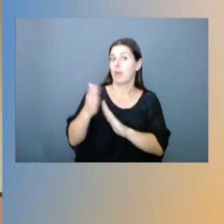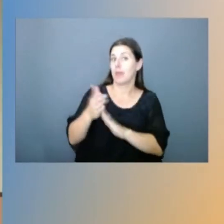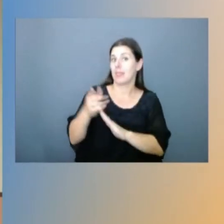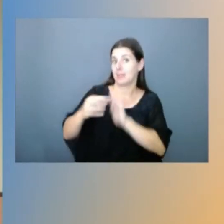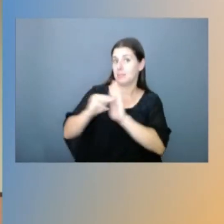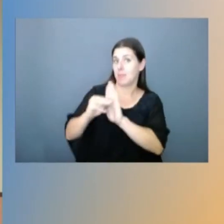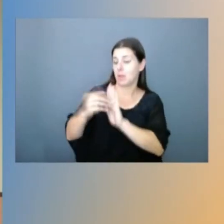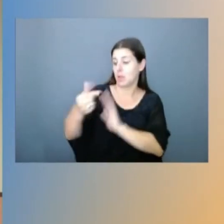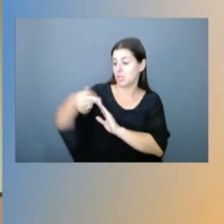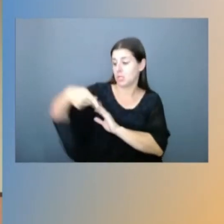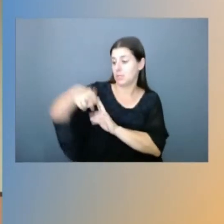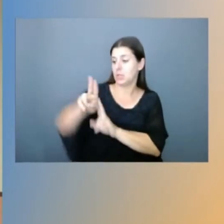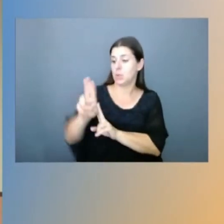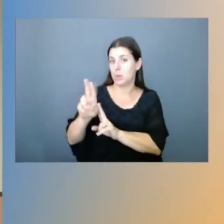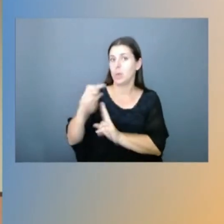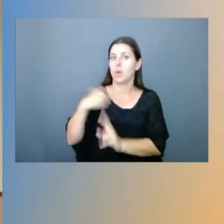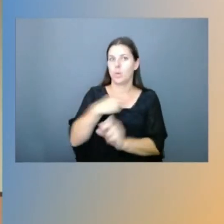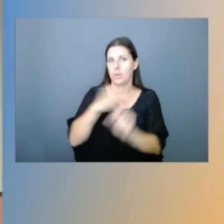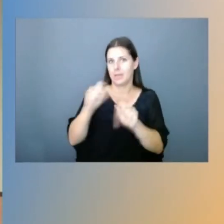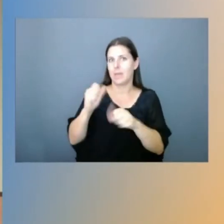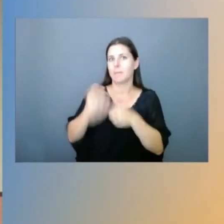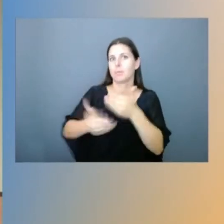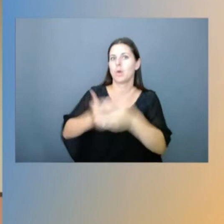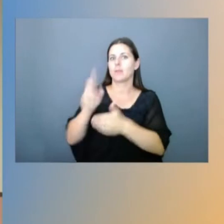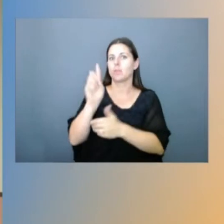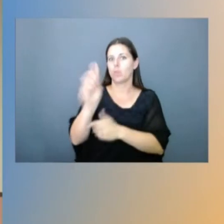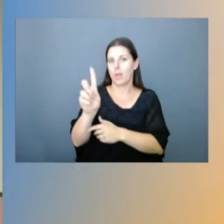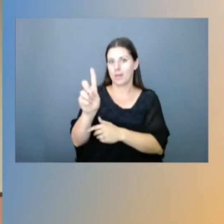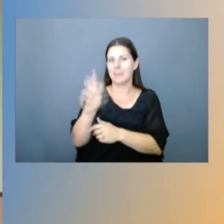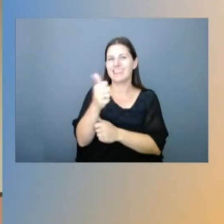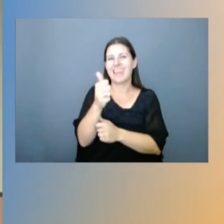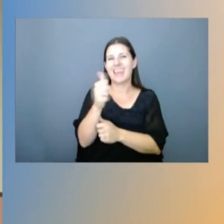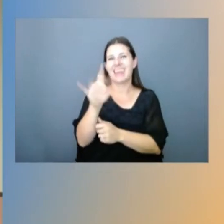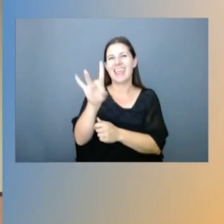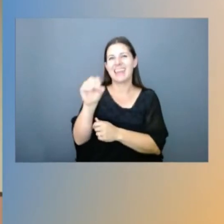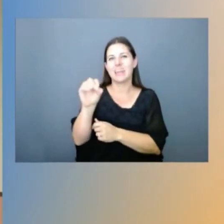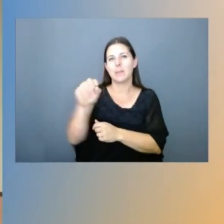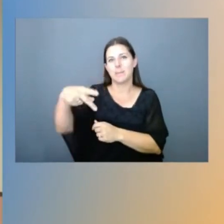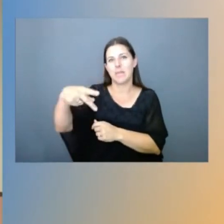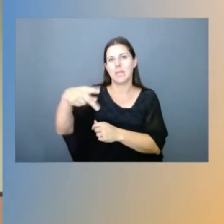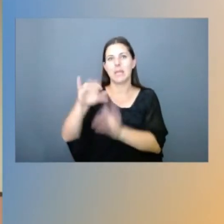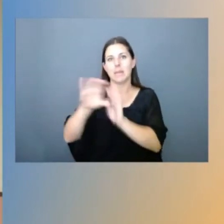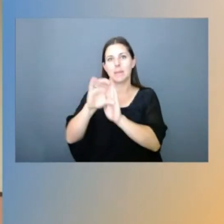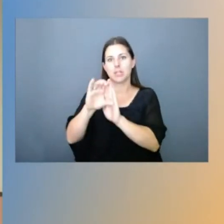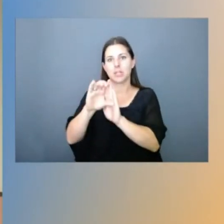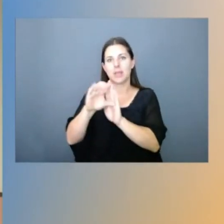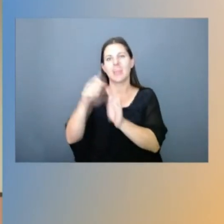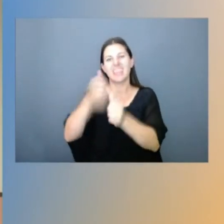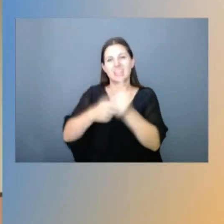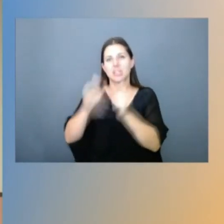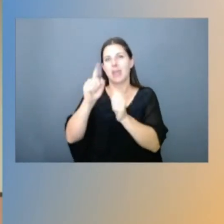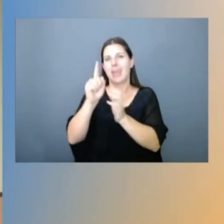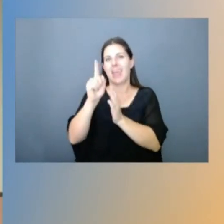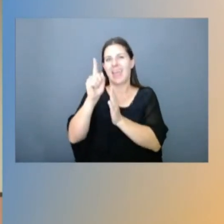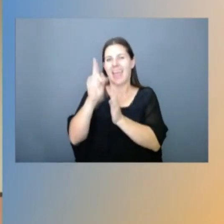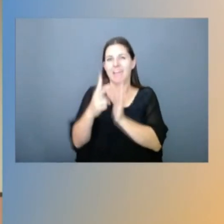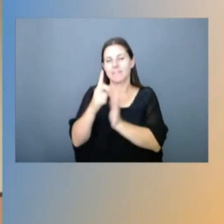we're able to process one 1080P image every half second on every live match. And as we cover several hundred matches every day,